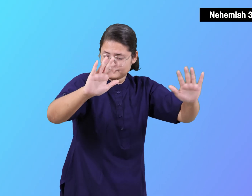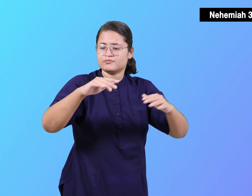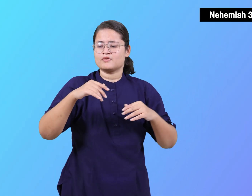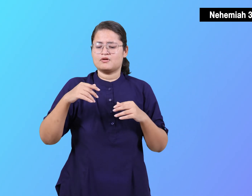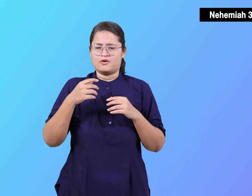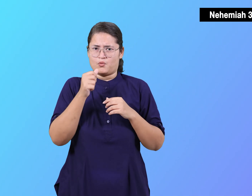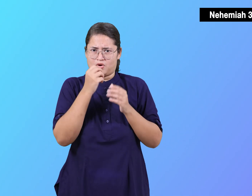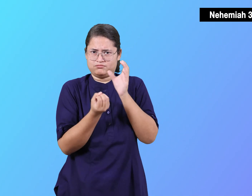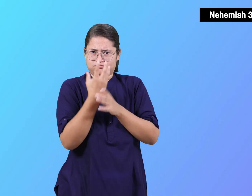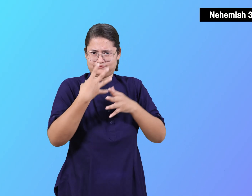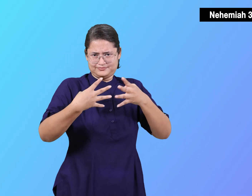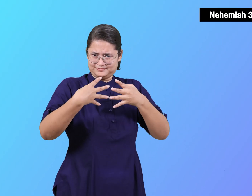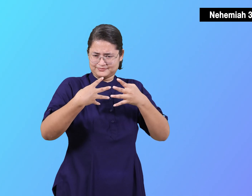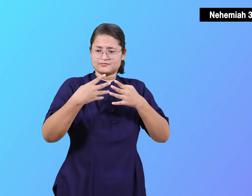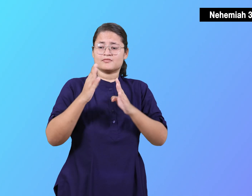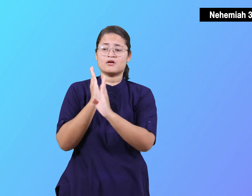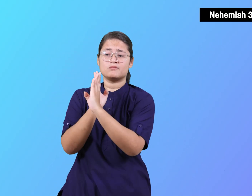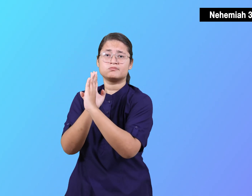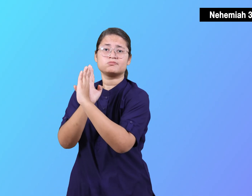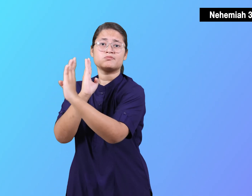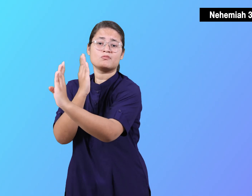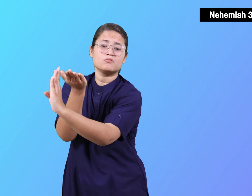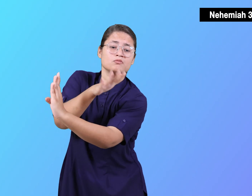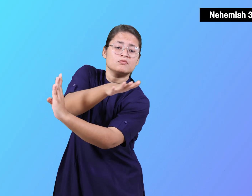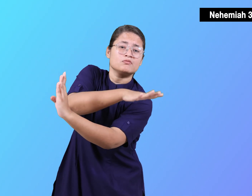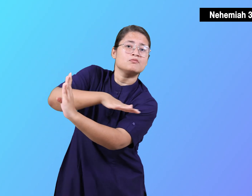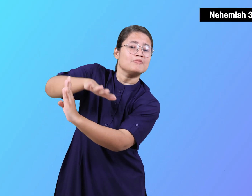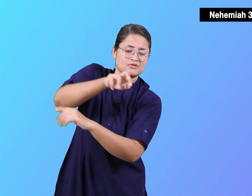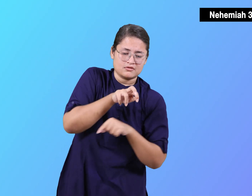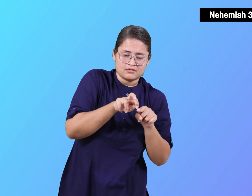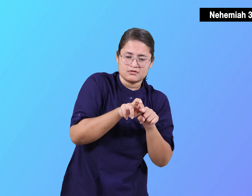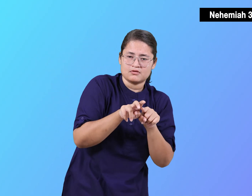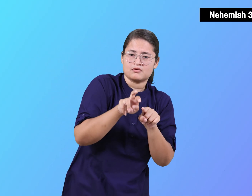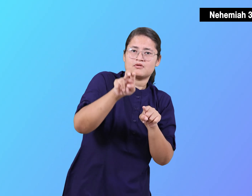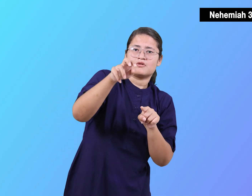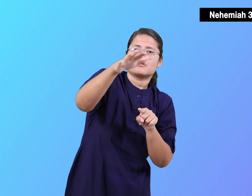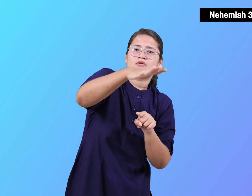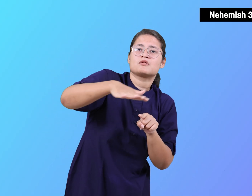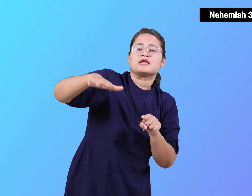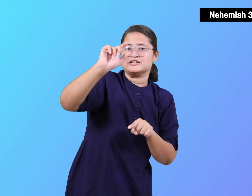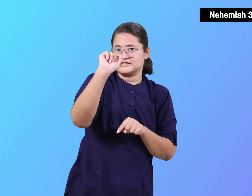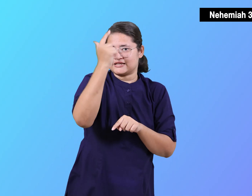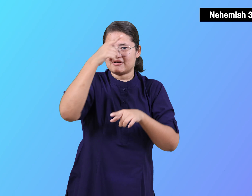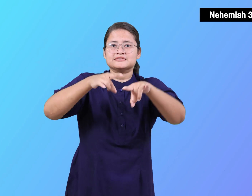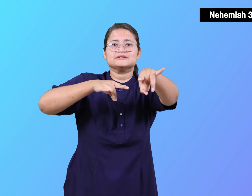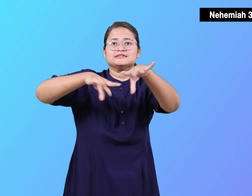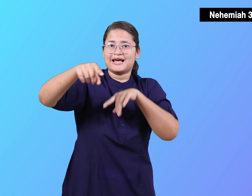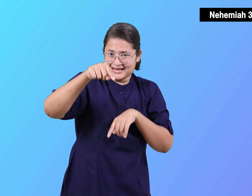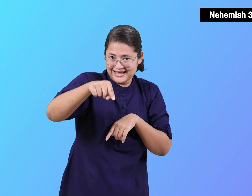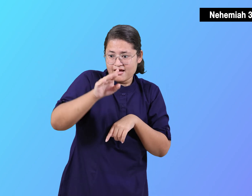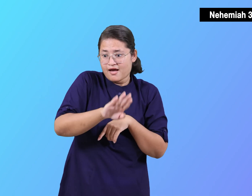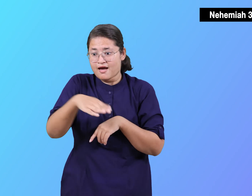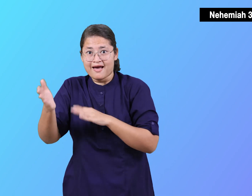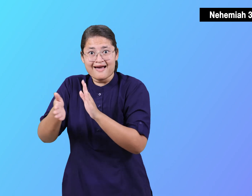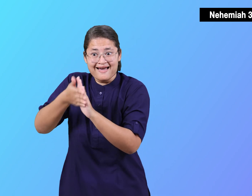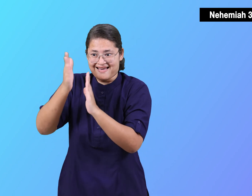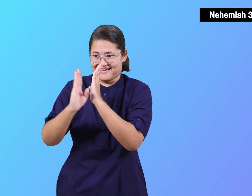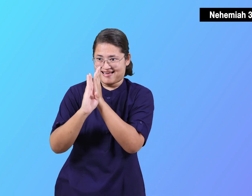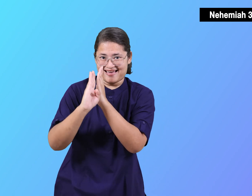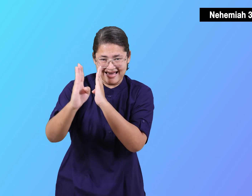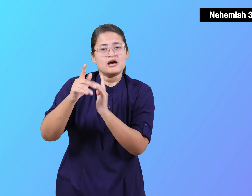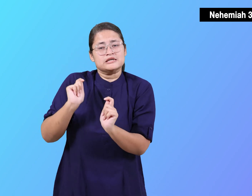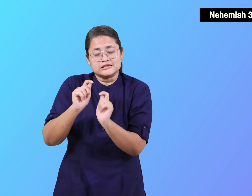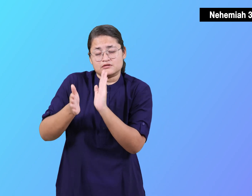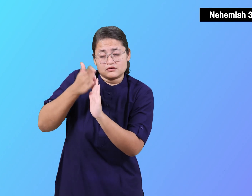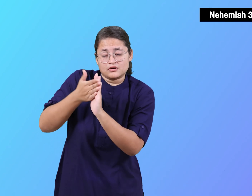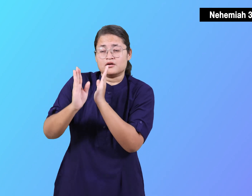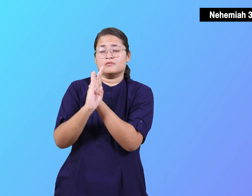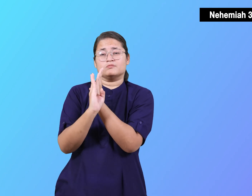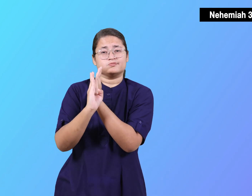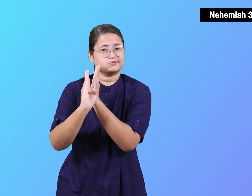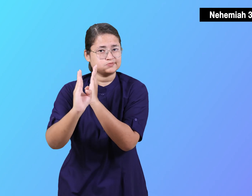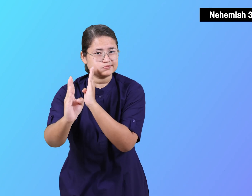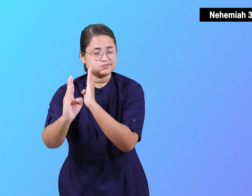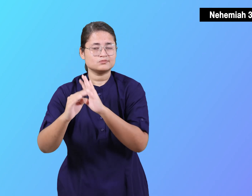He repaired the wall all the way to the steps that go down from the City of David.